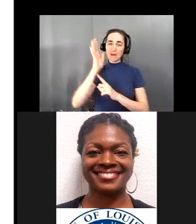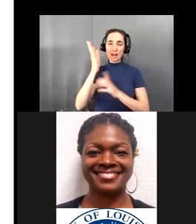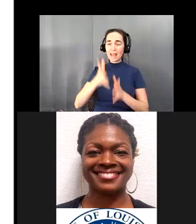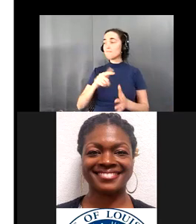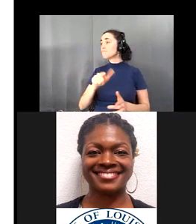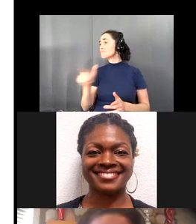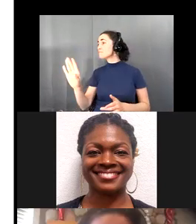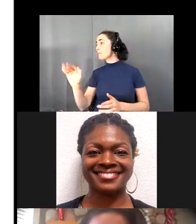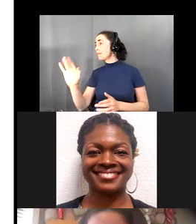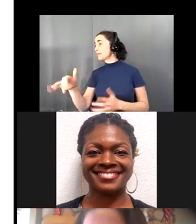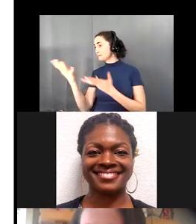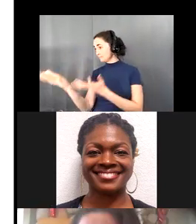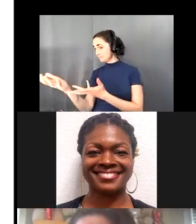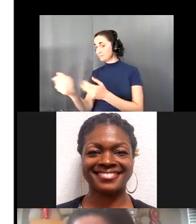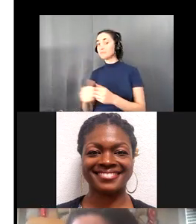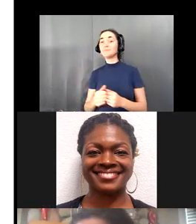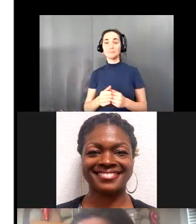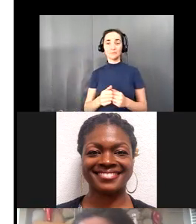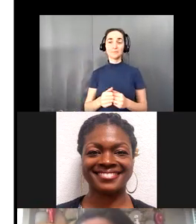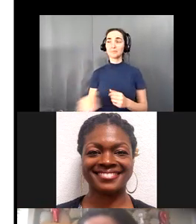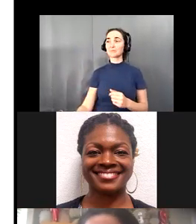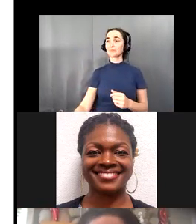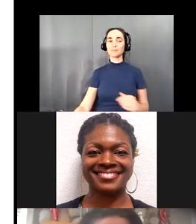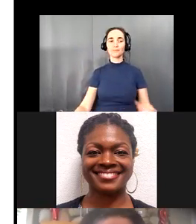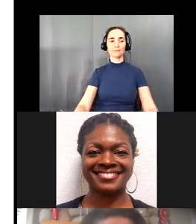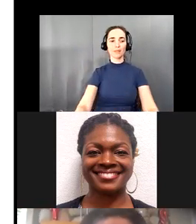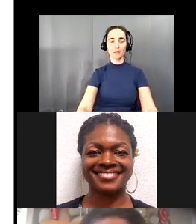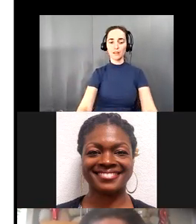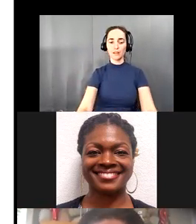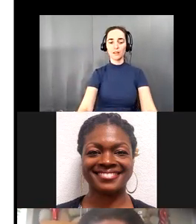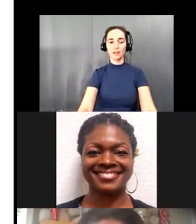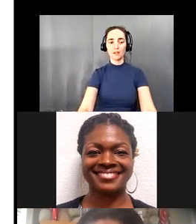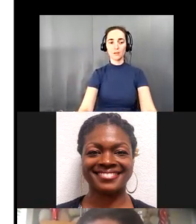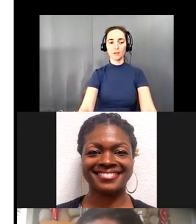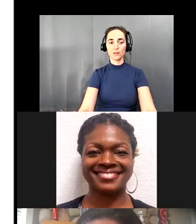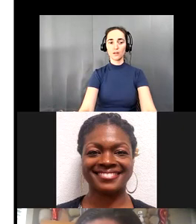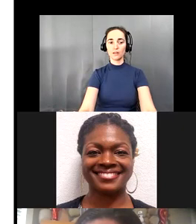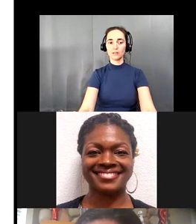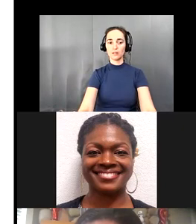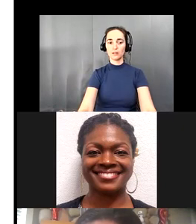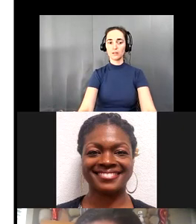16:26:12 I will also or for any questions that anybody might have.